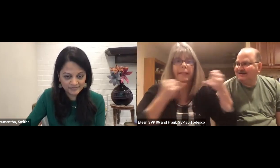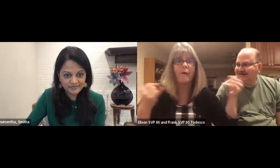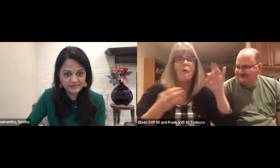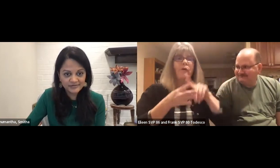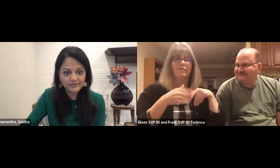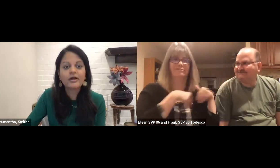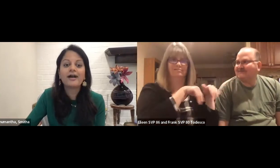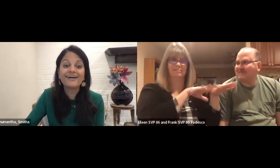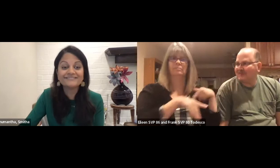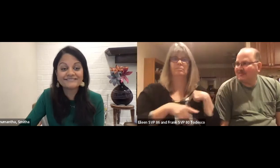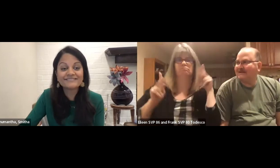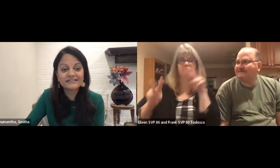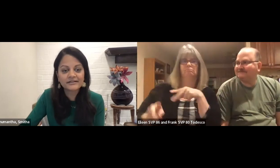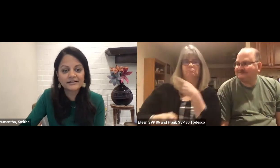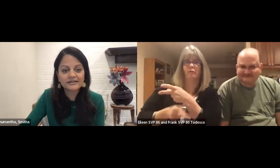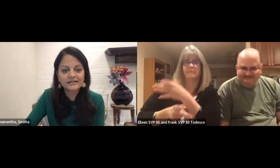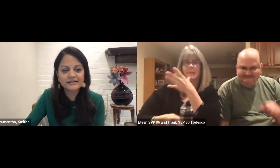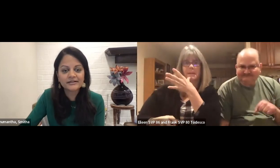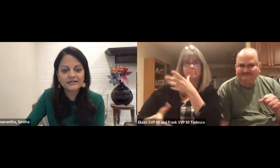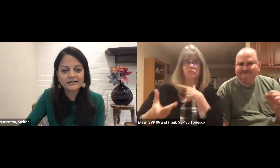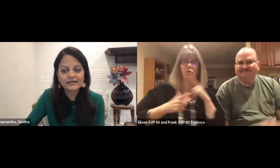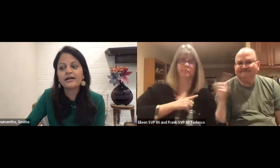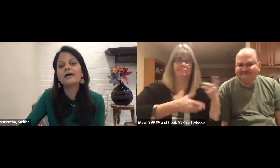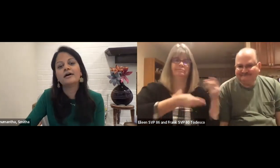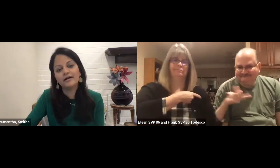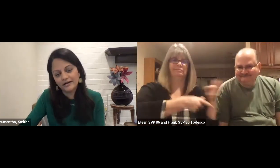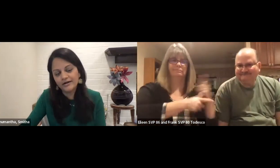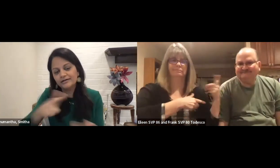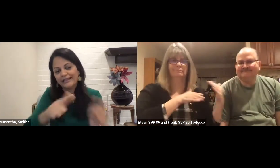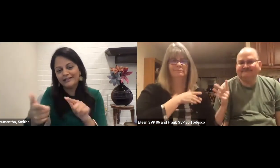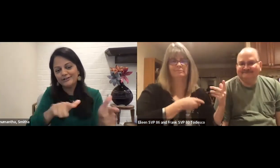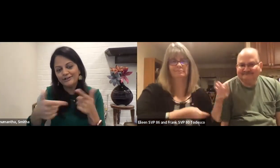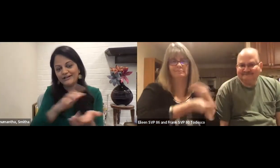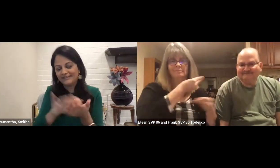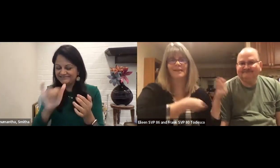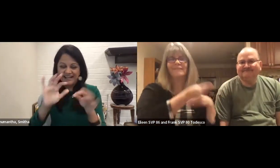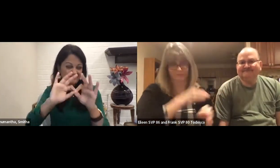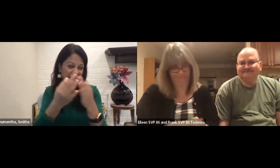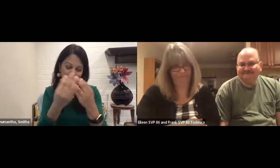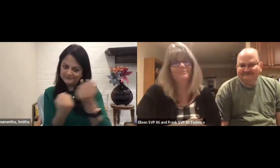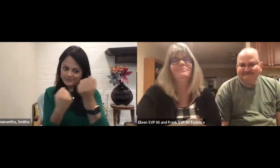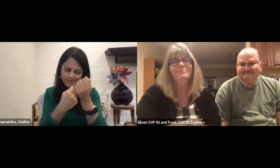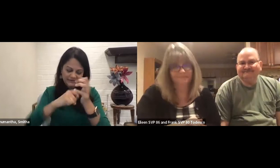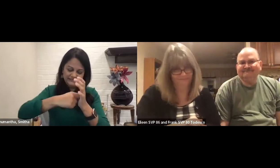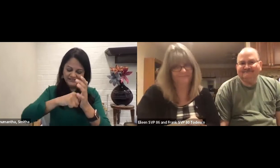And at night, even though-- Since Frank is working with Mom a lot during the day, Frank will do things like online poker,